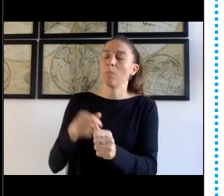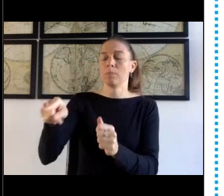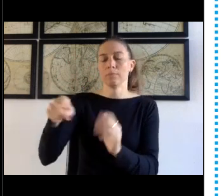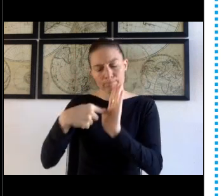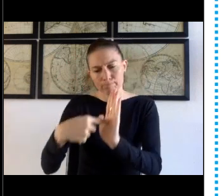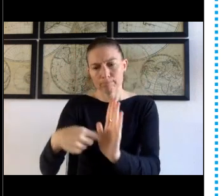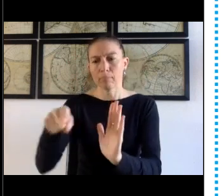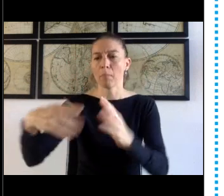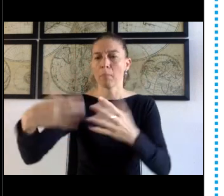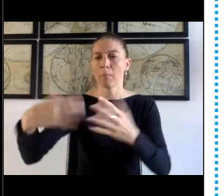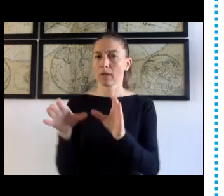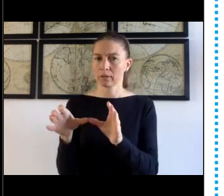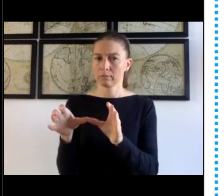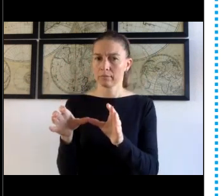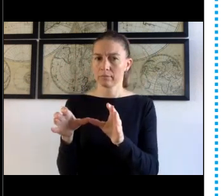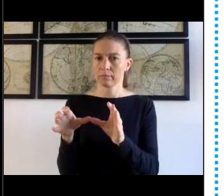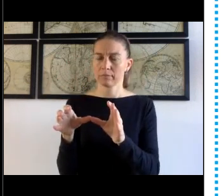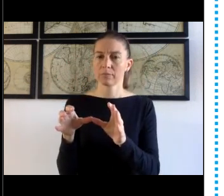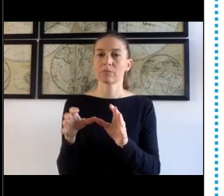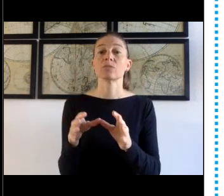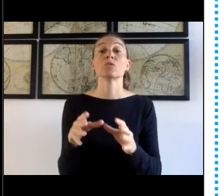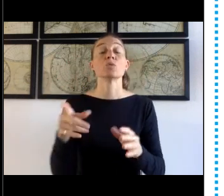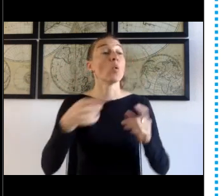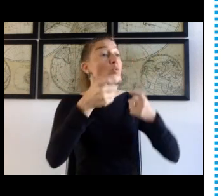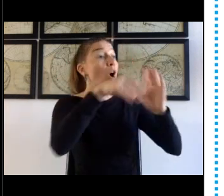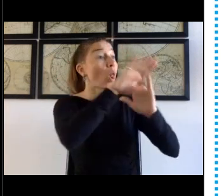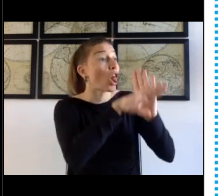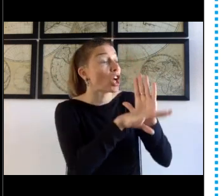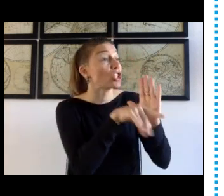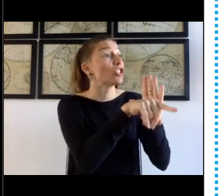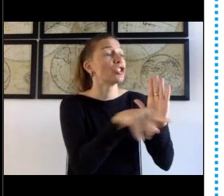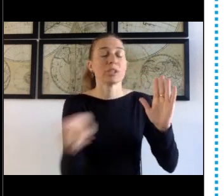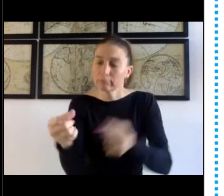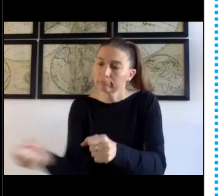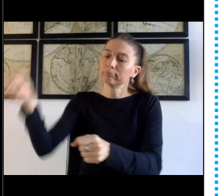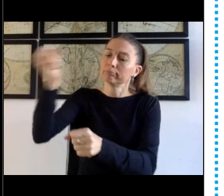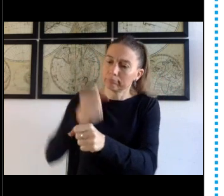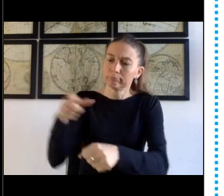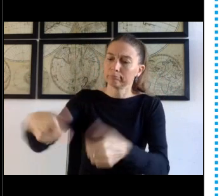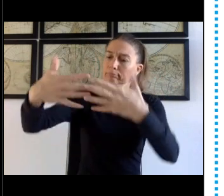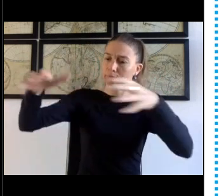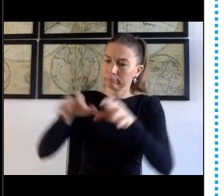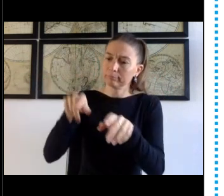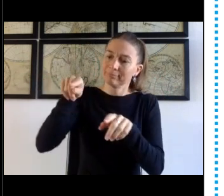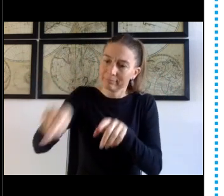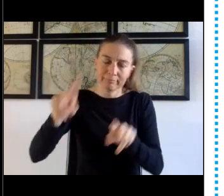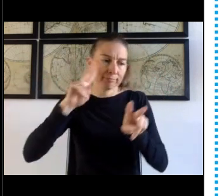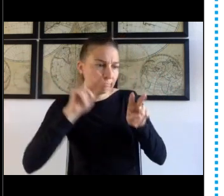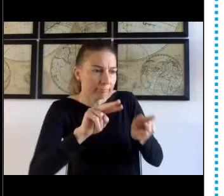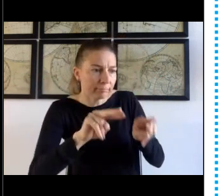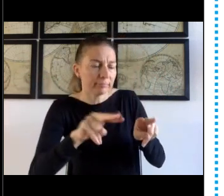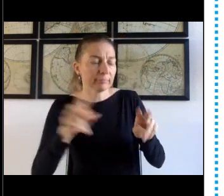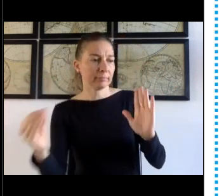And one of the functions in this is also to ensure that rights of passengers are respected.